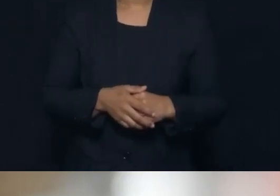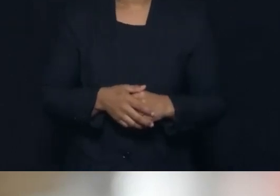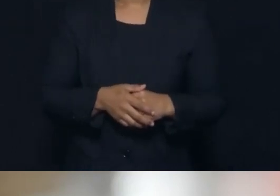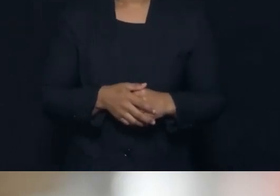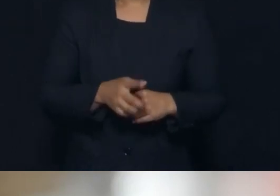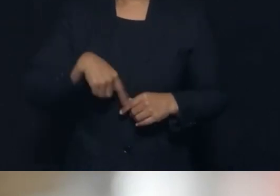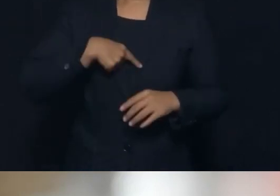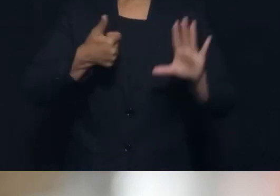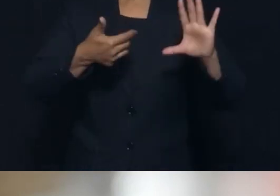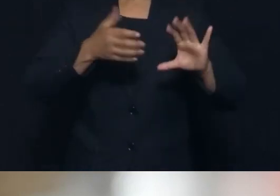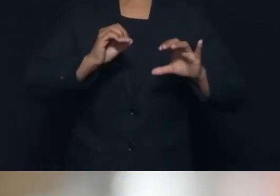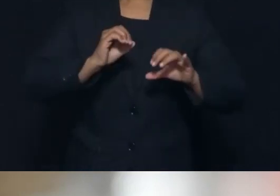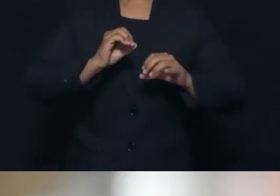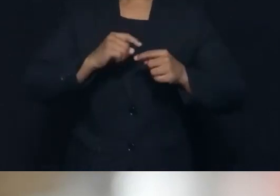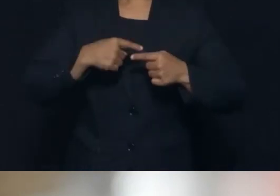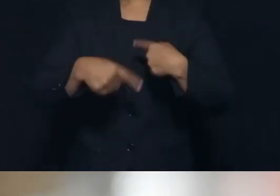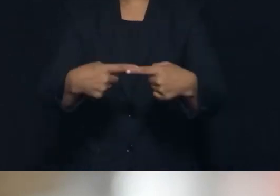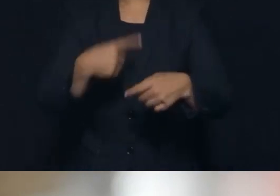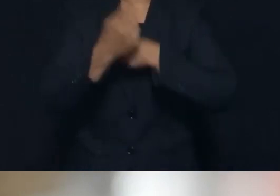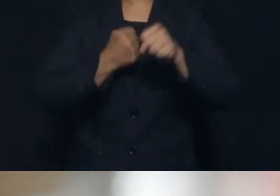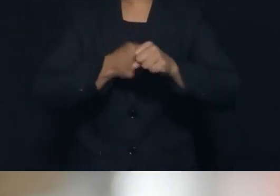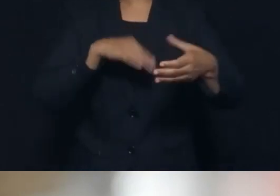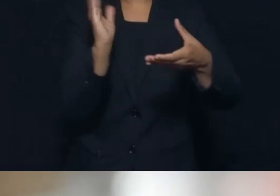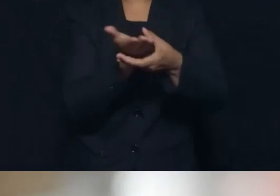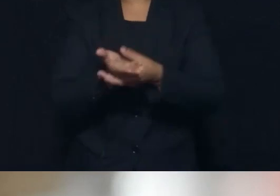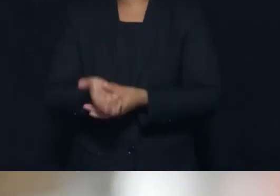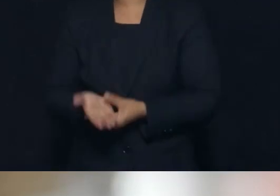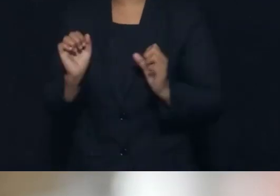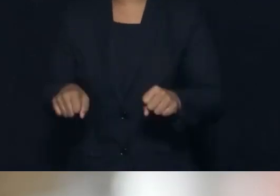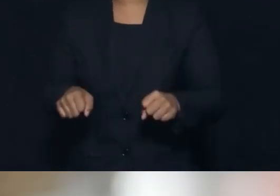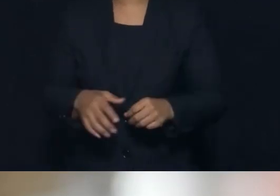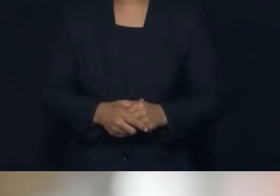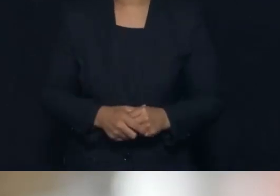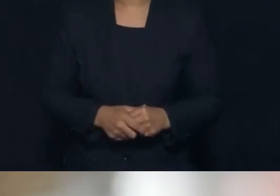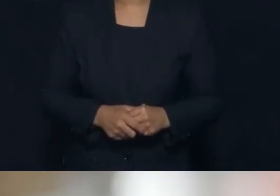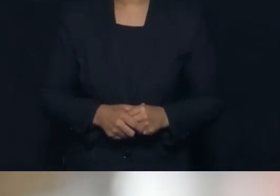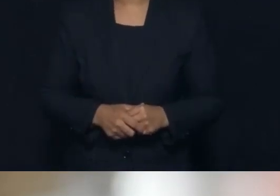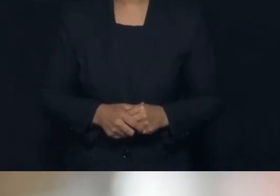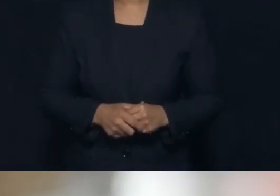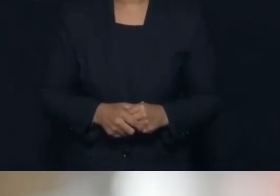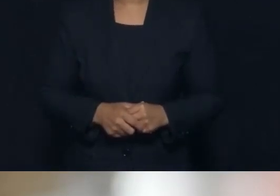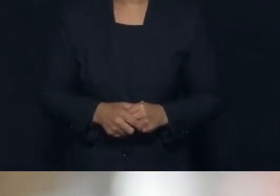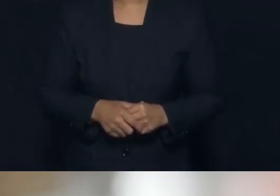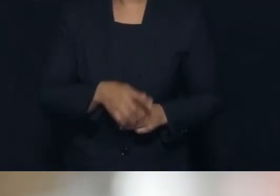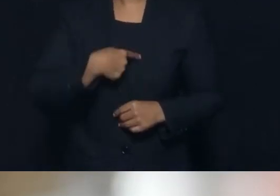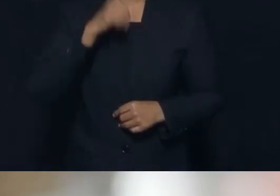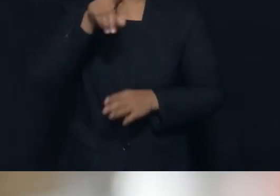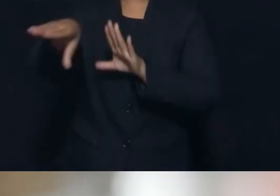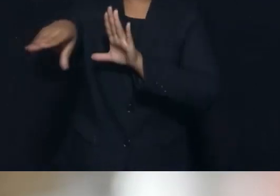disabilities throughout the years. The ISO's have been asked in the most recent mandates, they are autonomous, but the Commission